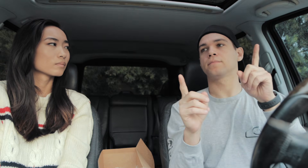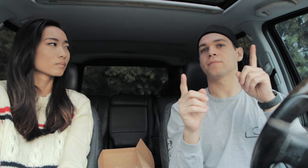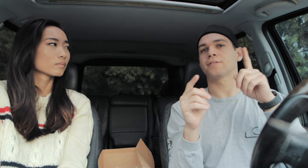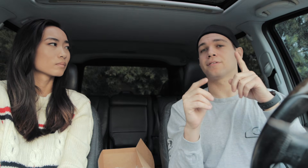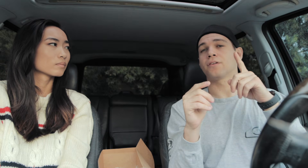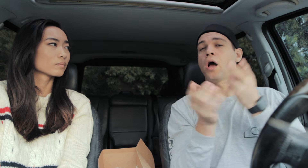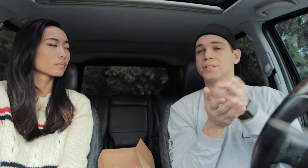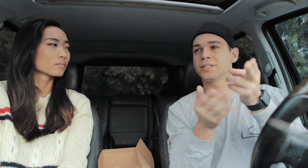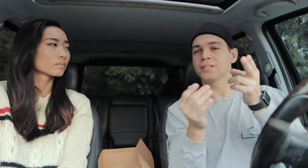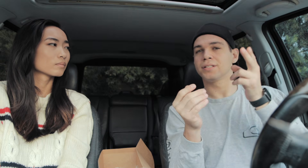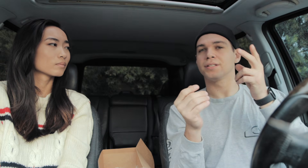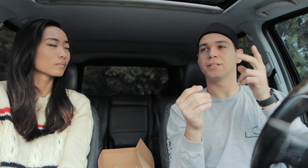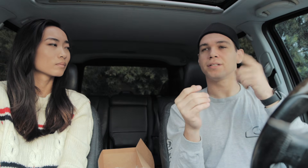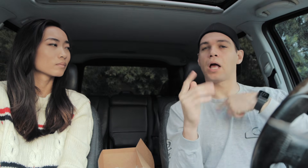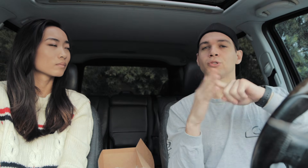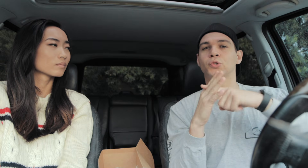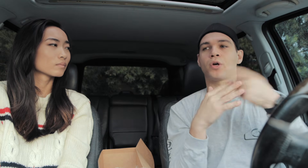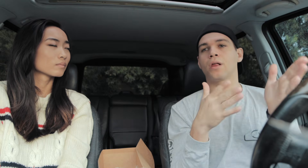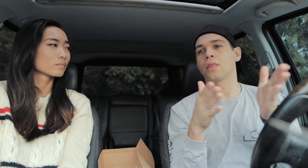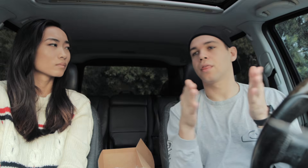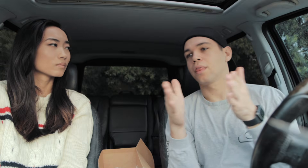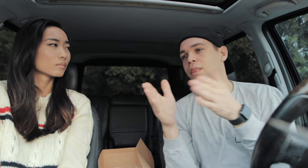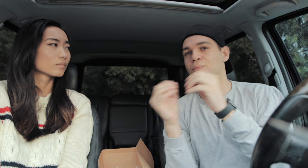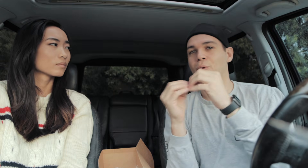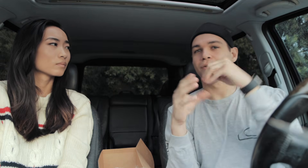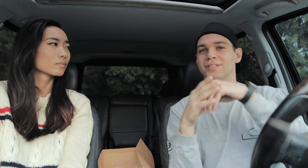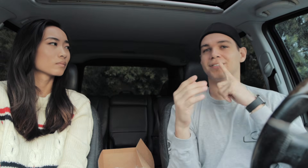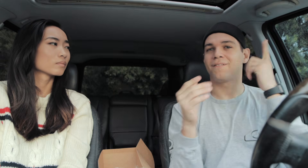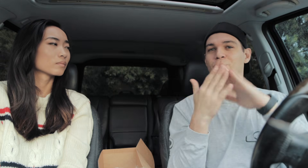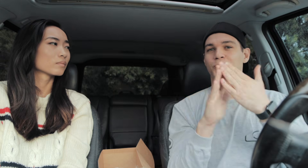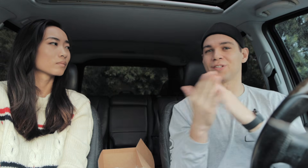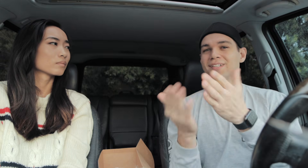but honestly, I started leaning more into the Deaf community